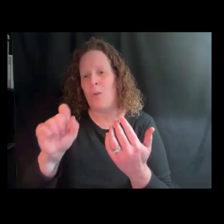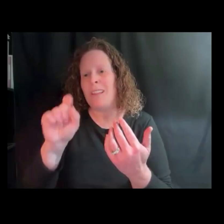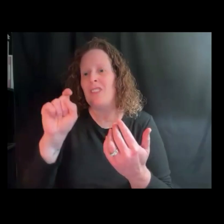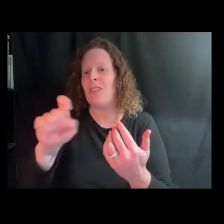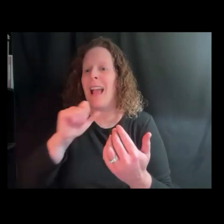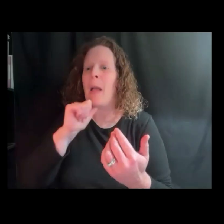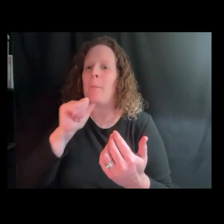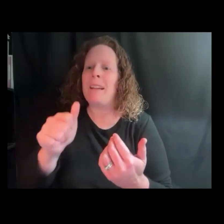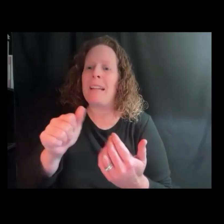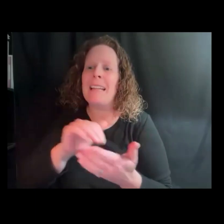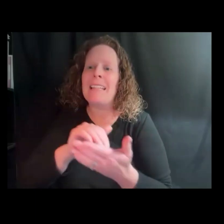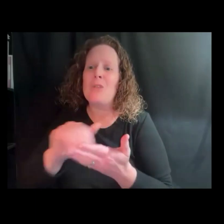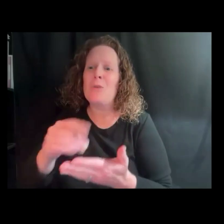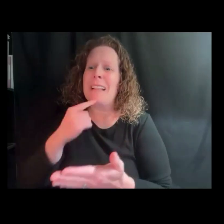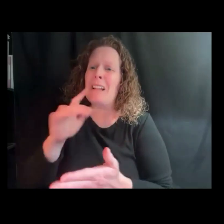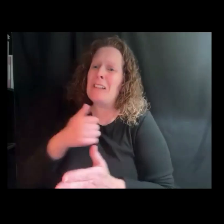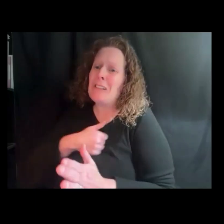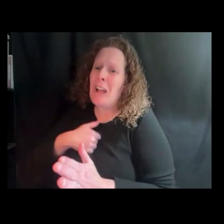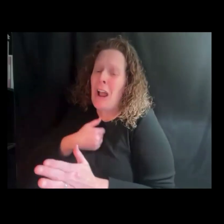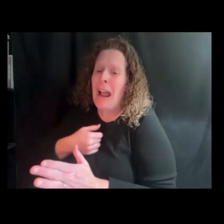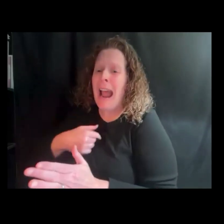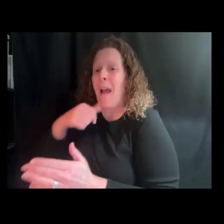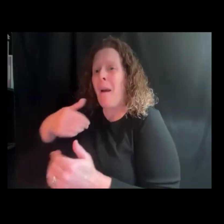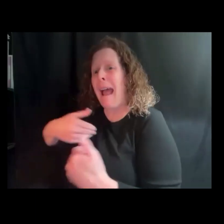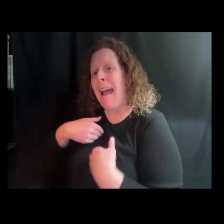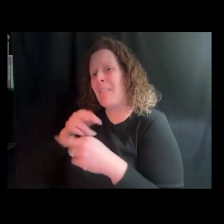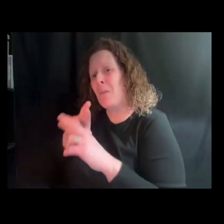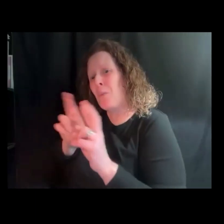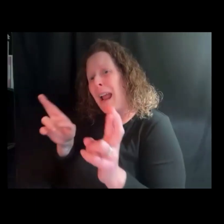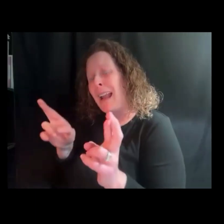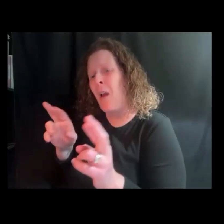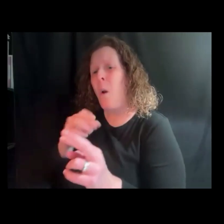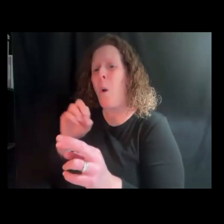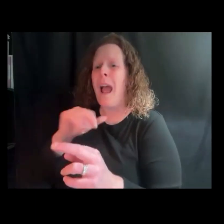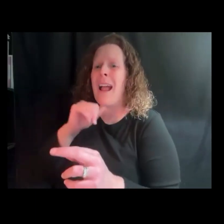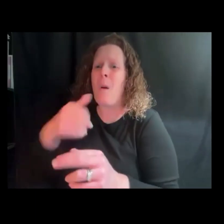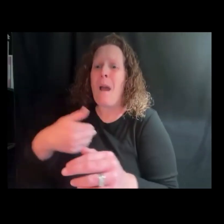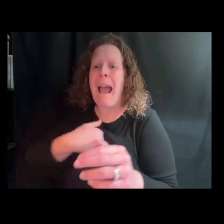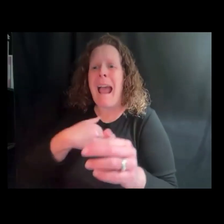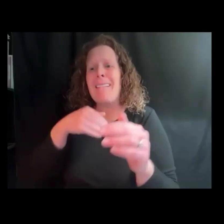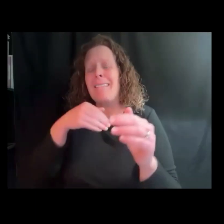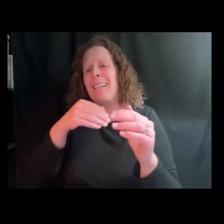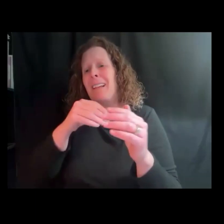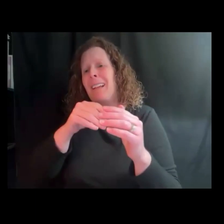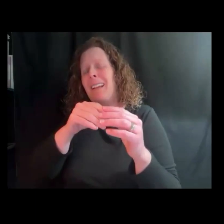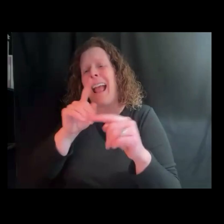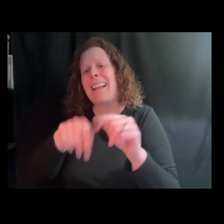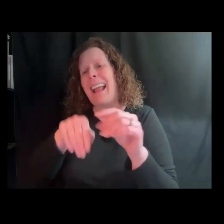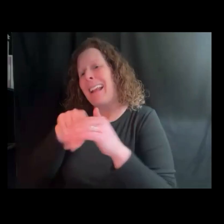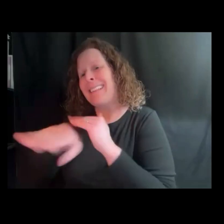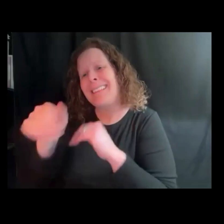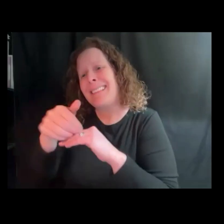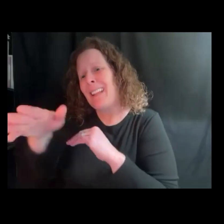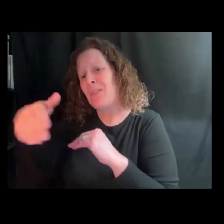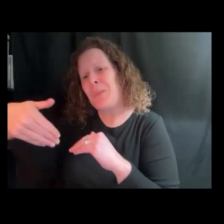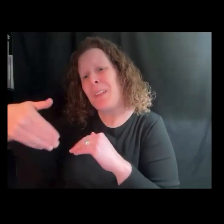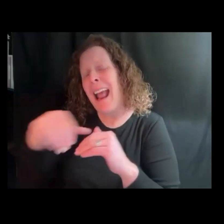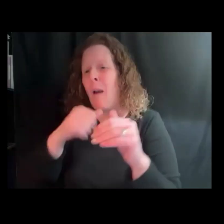now. Everything is digital so it should not be oh I'm sorry we don't have that ready or I'm